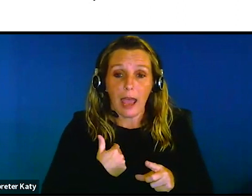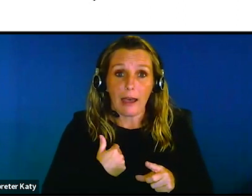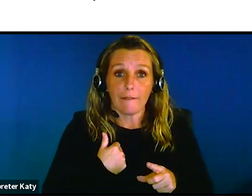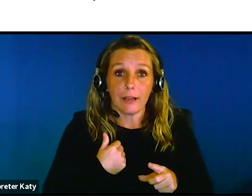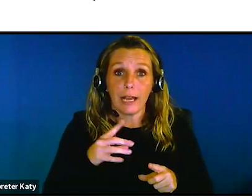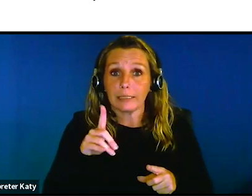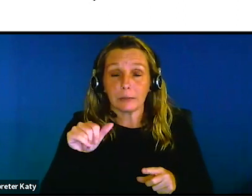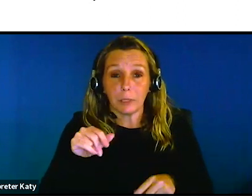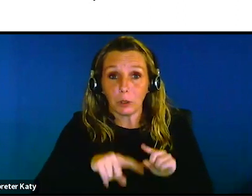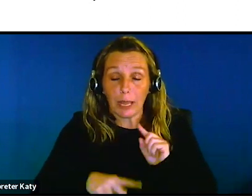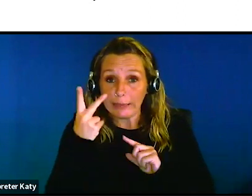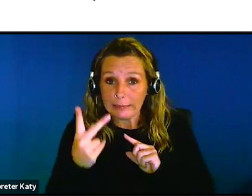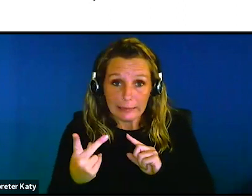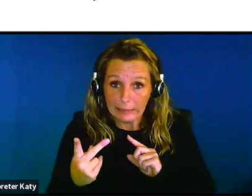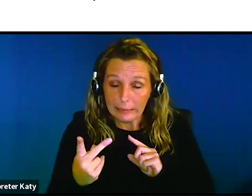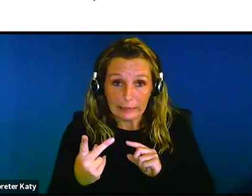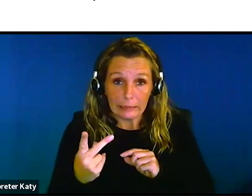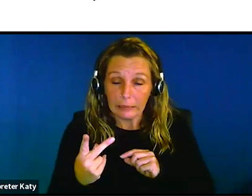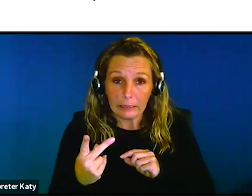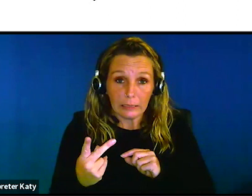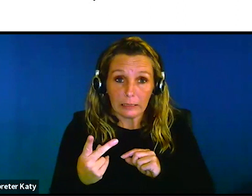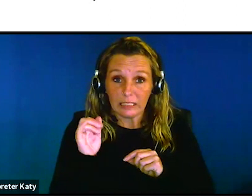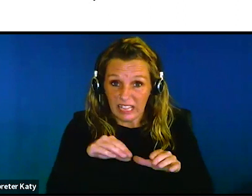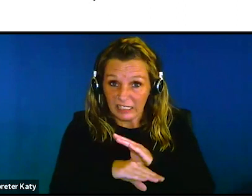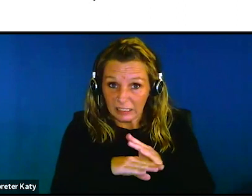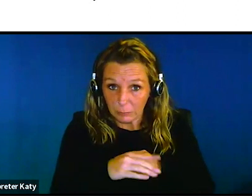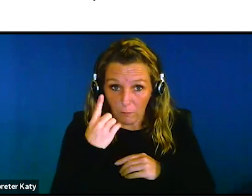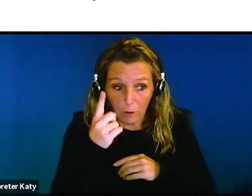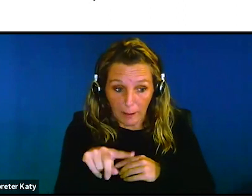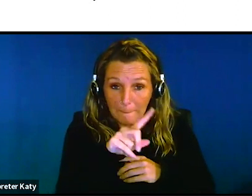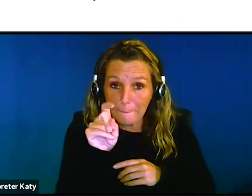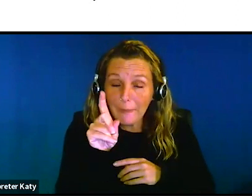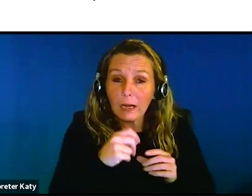What what what is the of the accessibility of those services?